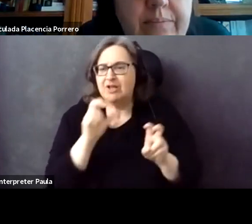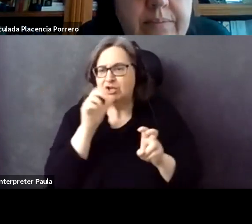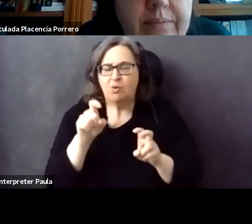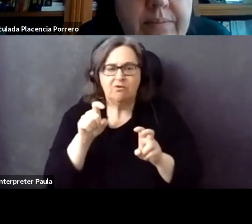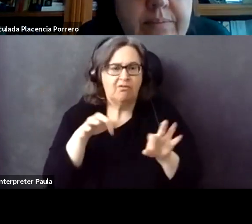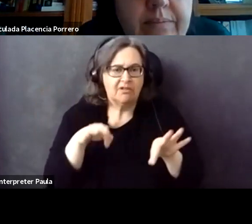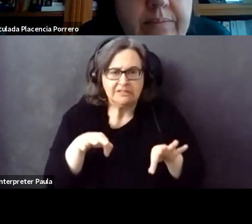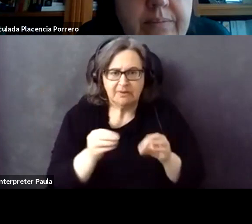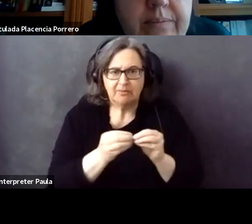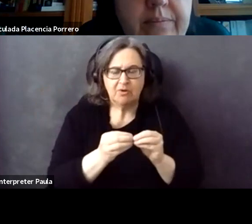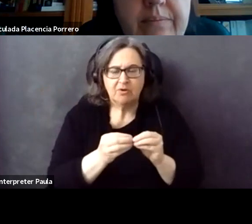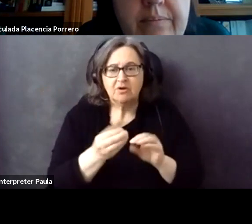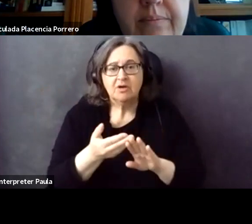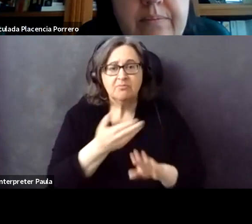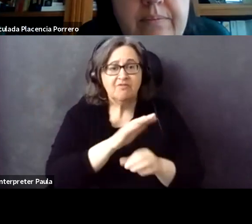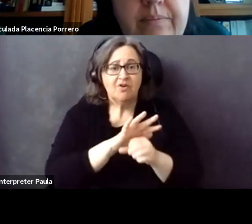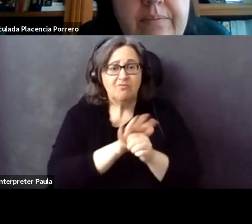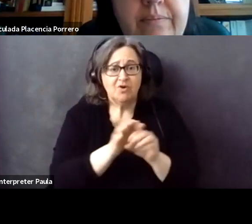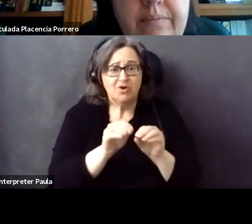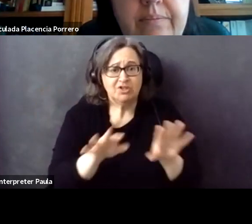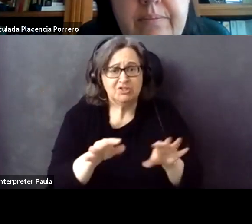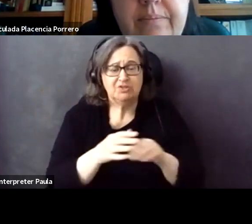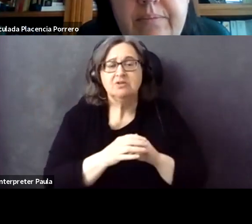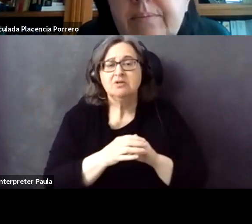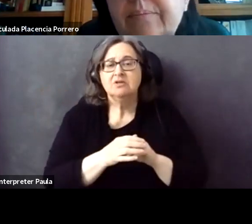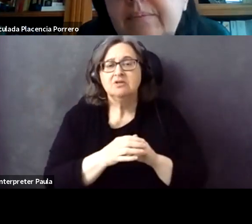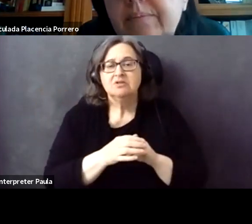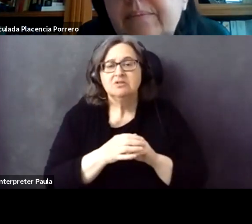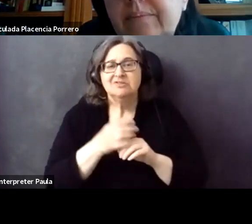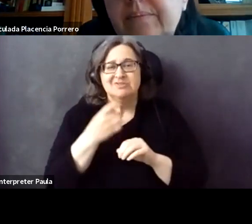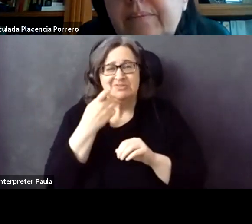probably don't need to overemphasize this here given the